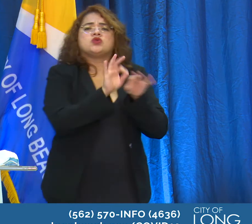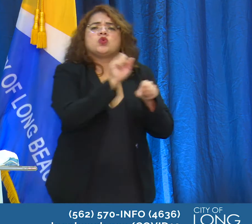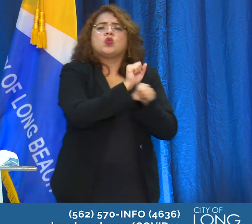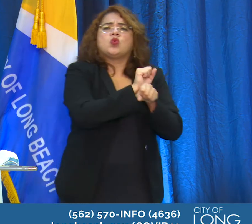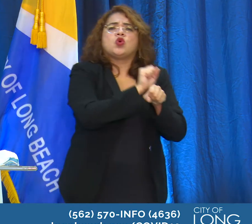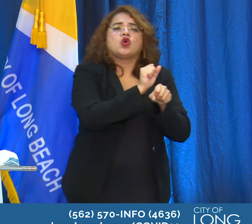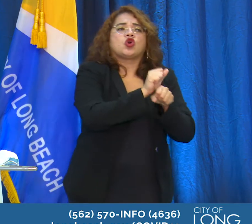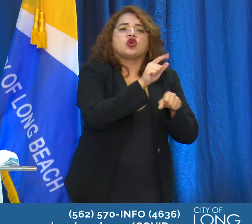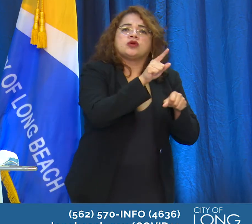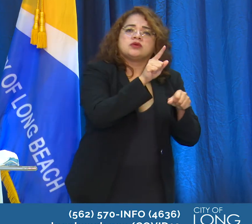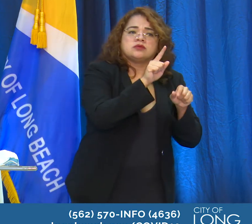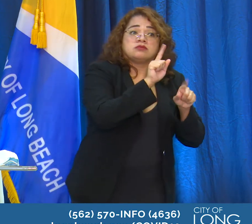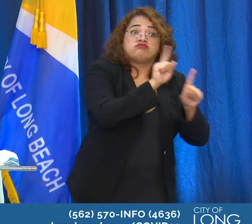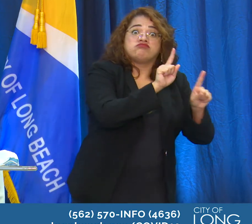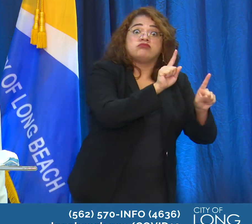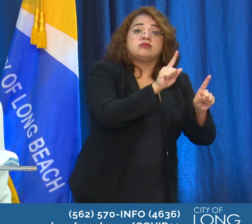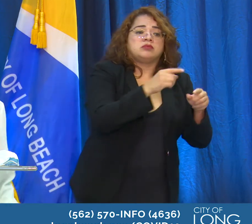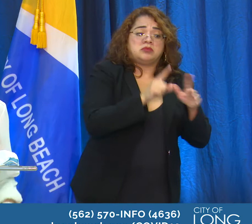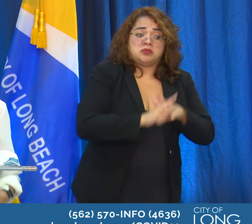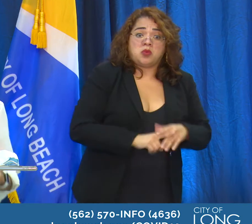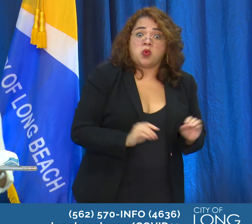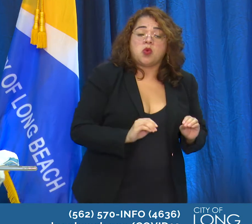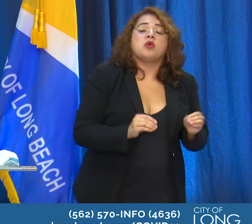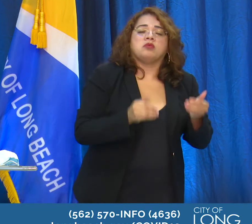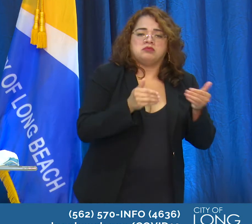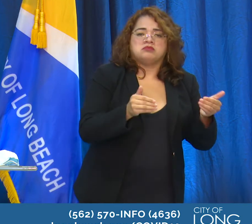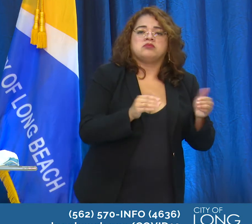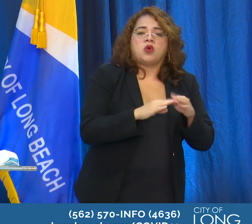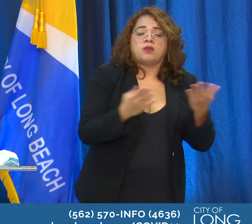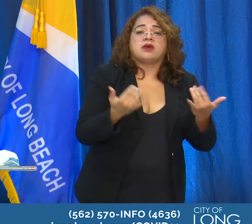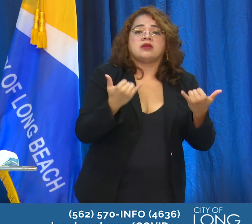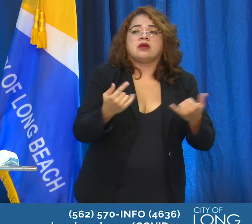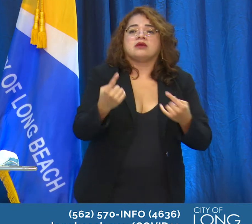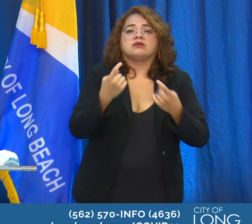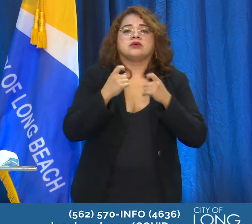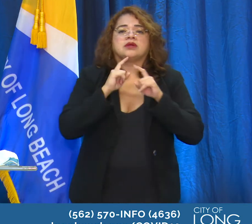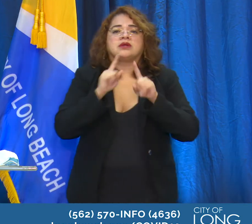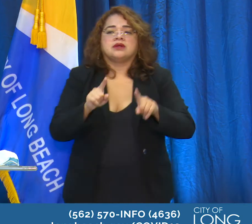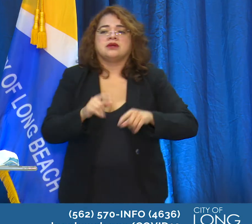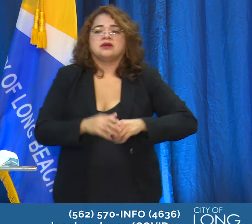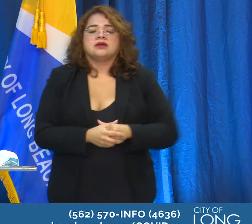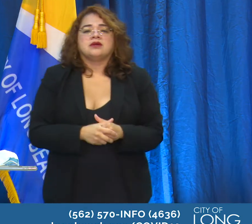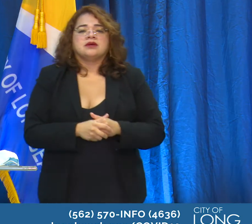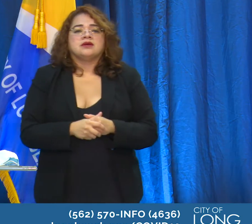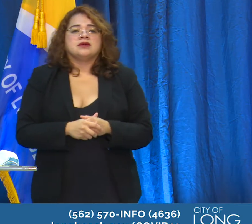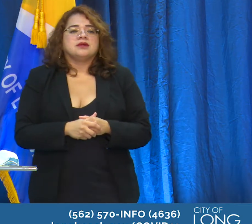So with that, I am open for questions. Thank you, Kelly, we have a couple of questions from the media for you.